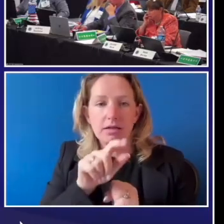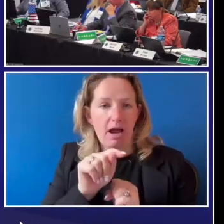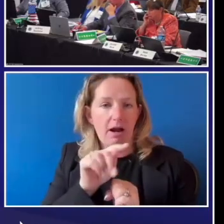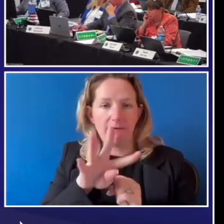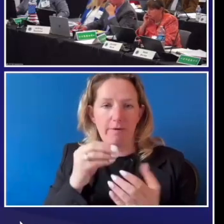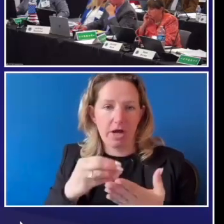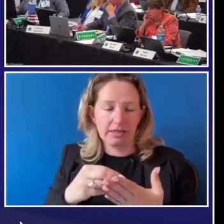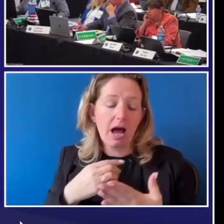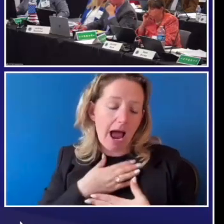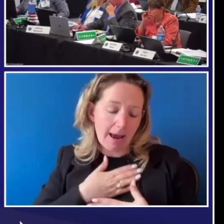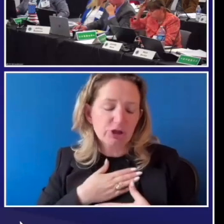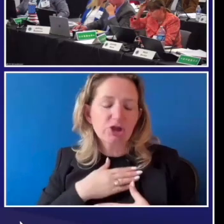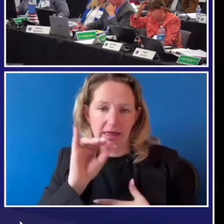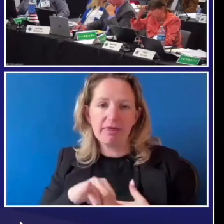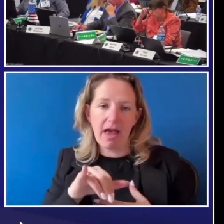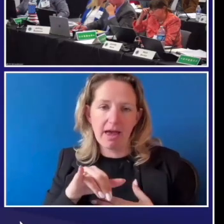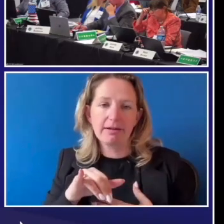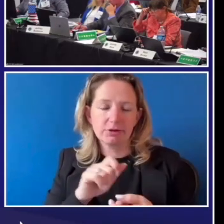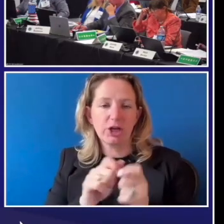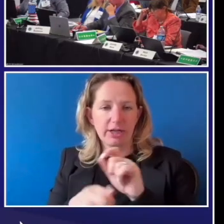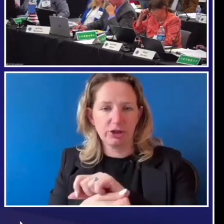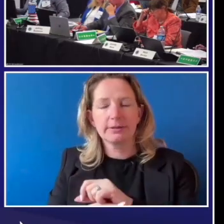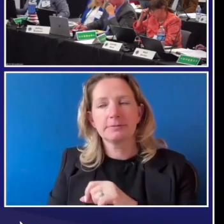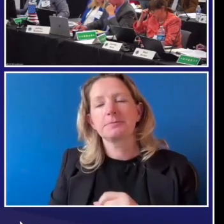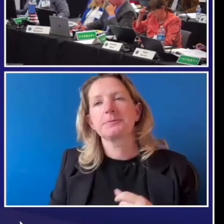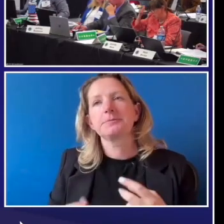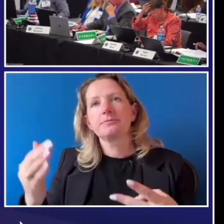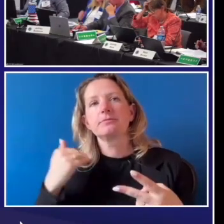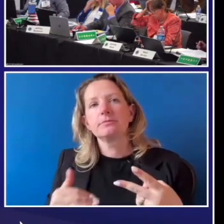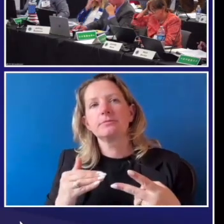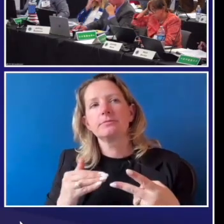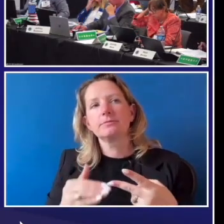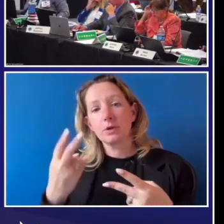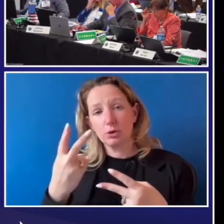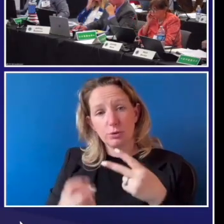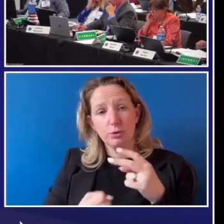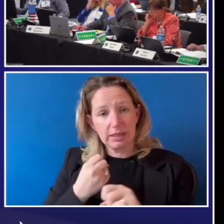On the two-year piece. Um, I also um, support this.